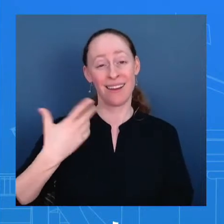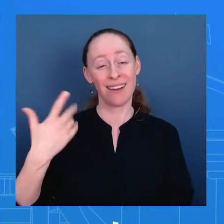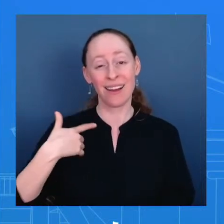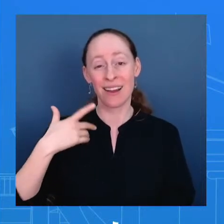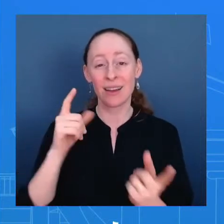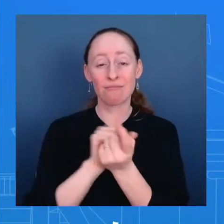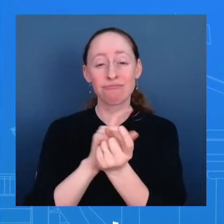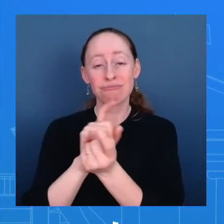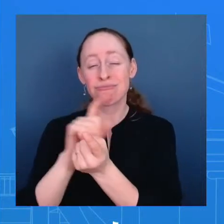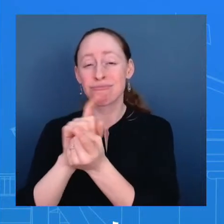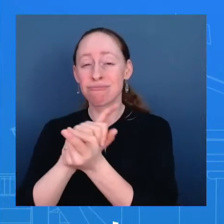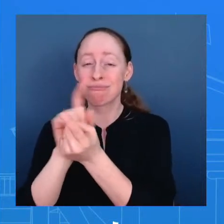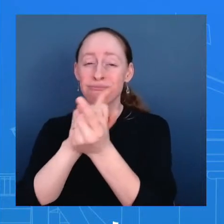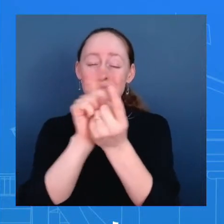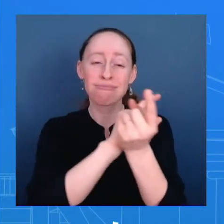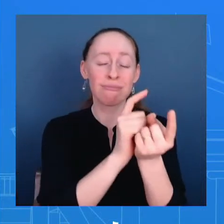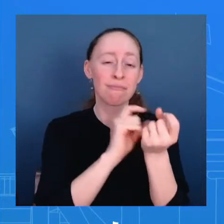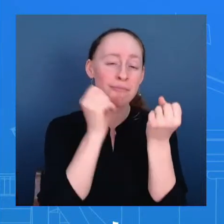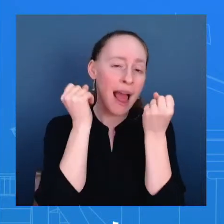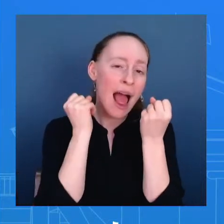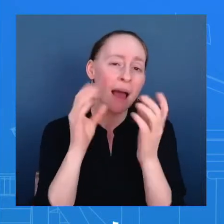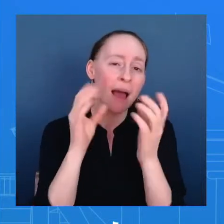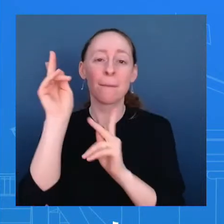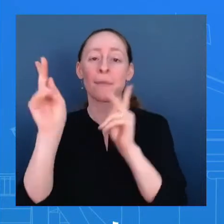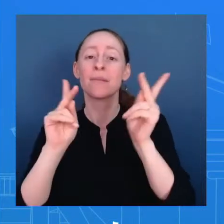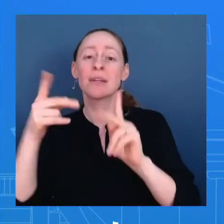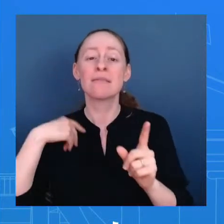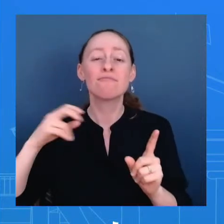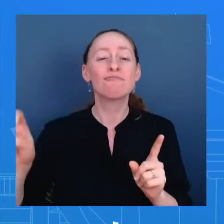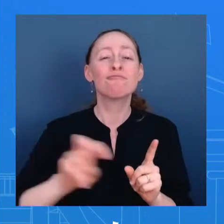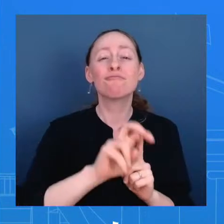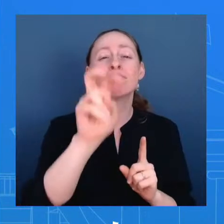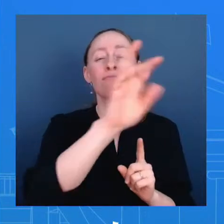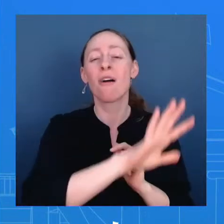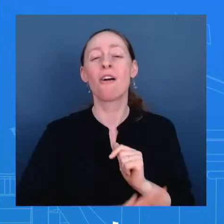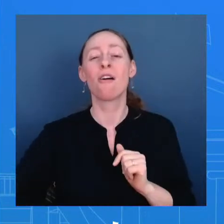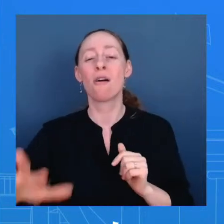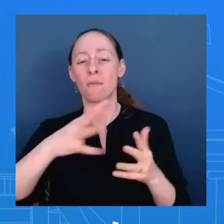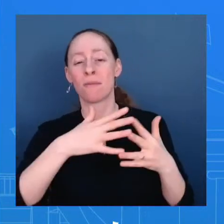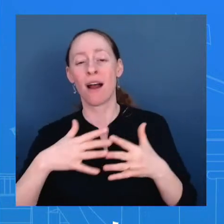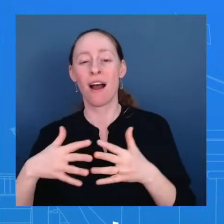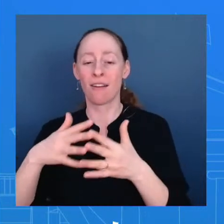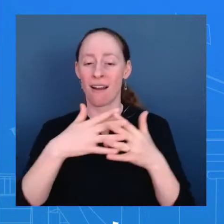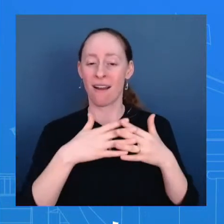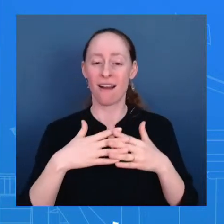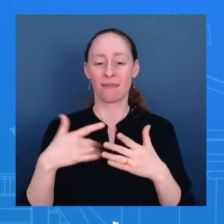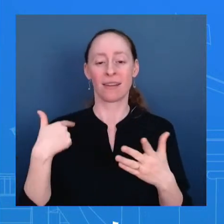There are -- D.C., the heart of the Republic. But getting out and listening to people